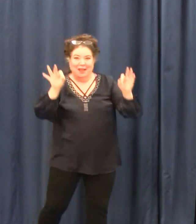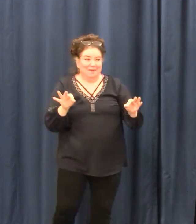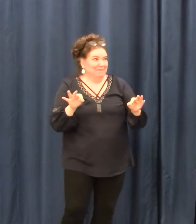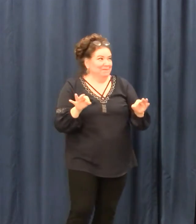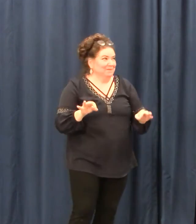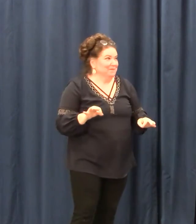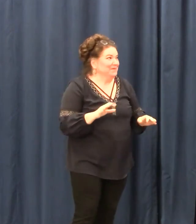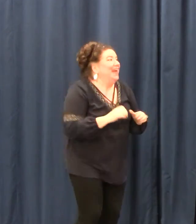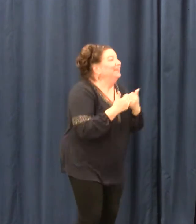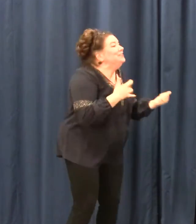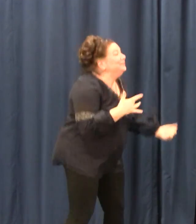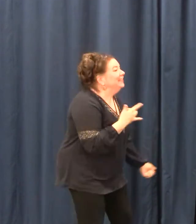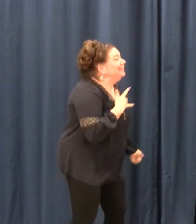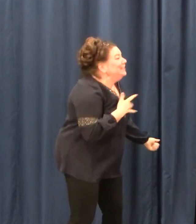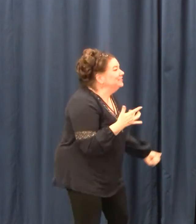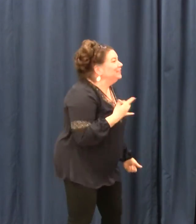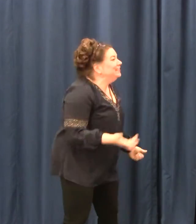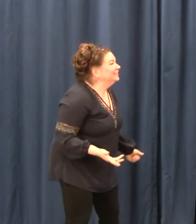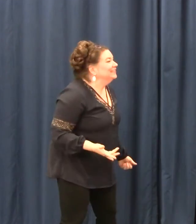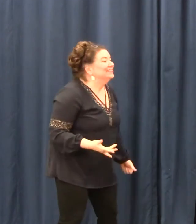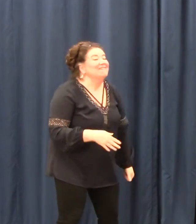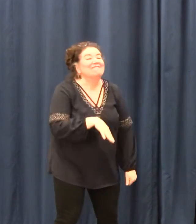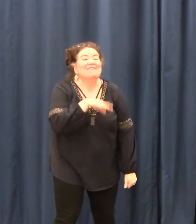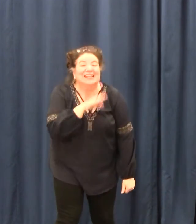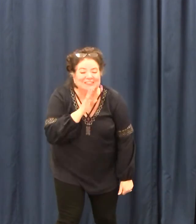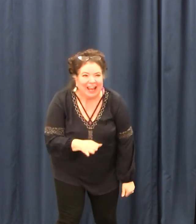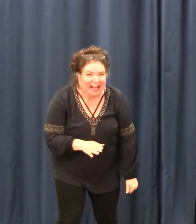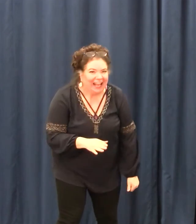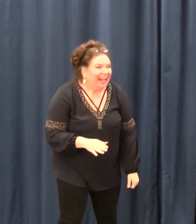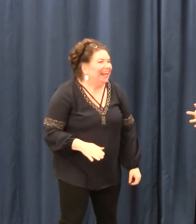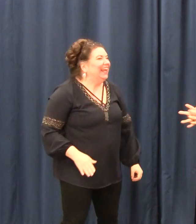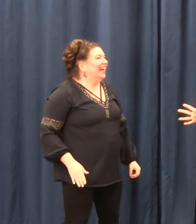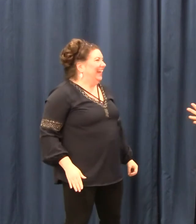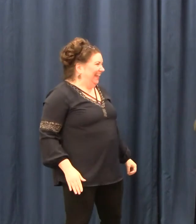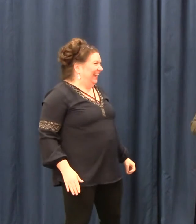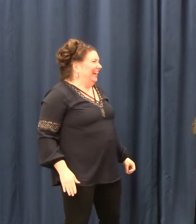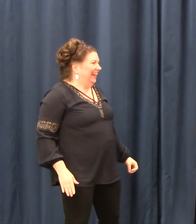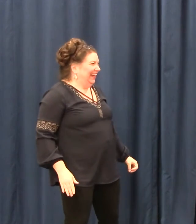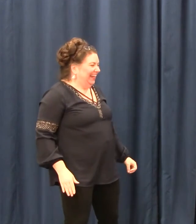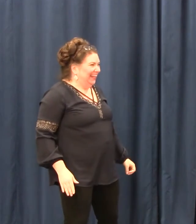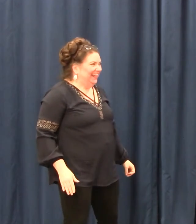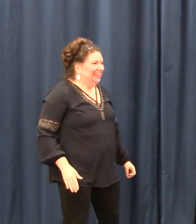how I feel, ask me how I feel (Luane) Okay how did you feel? (Heather) I felt FRUSTRATED!